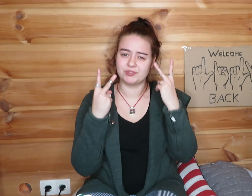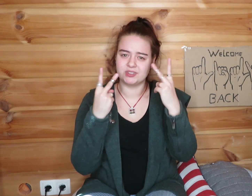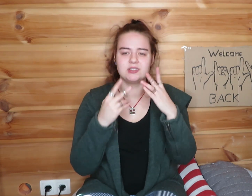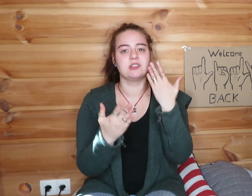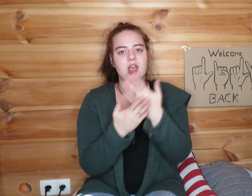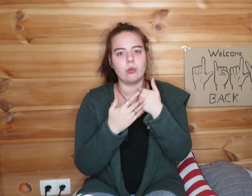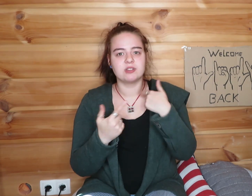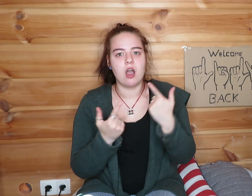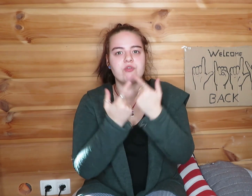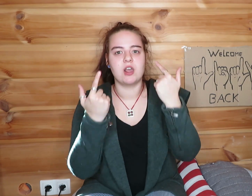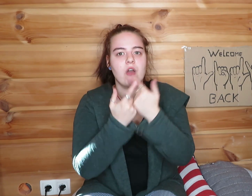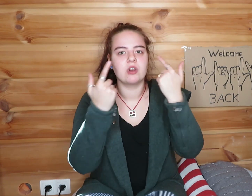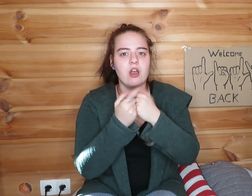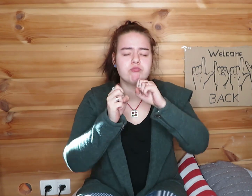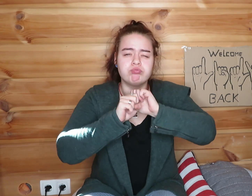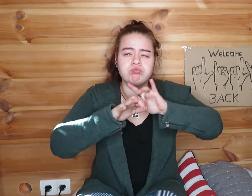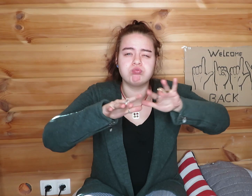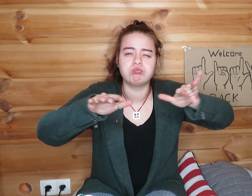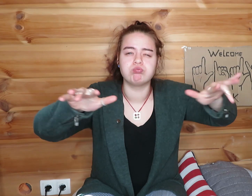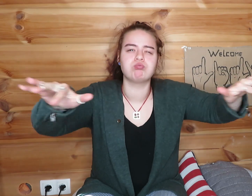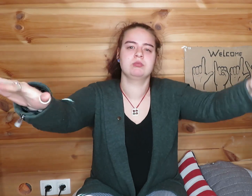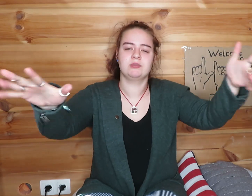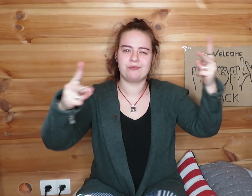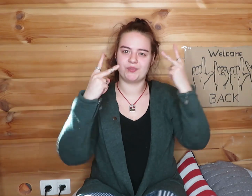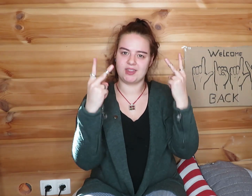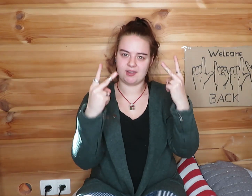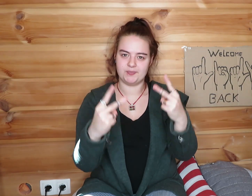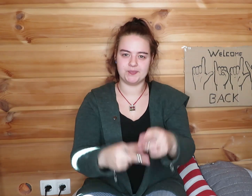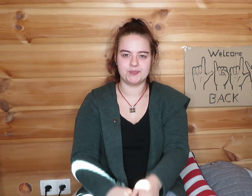That´s why clarification and dissemination are so important.